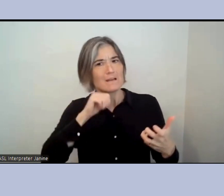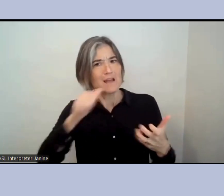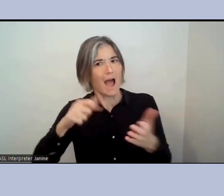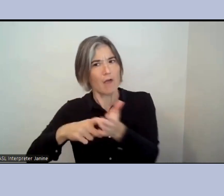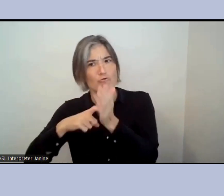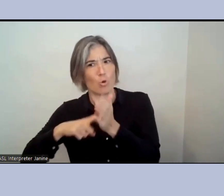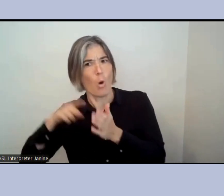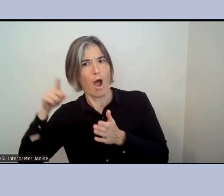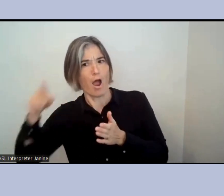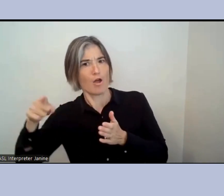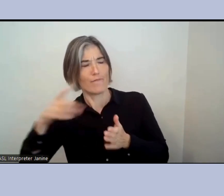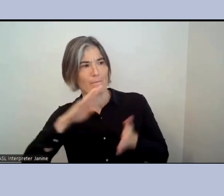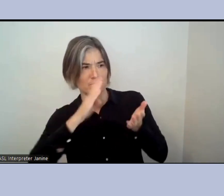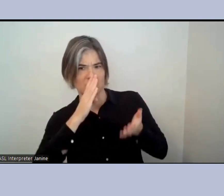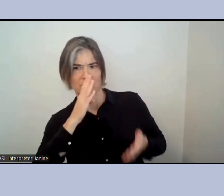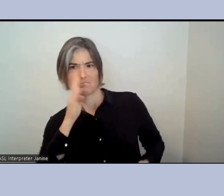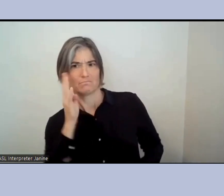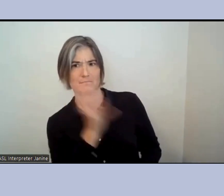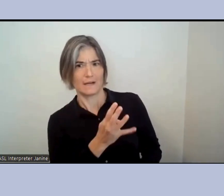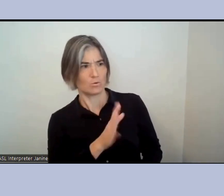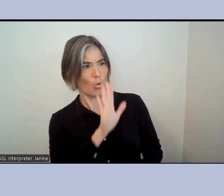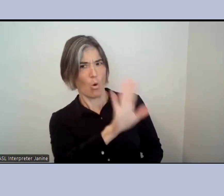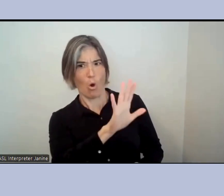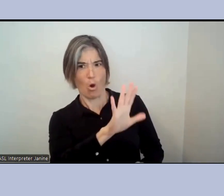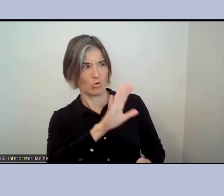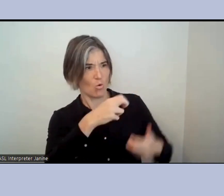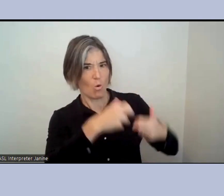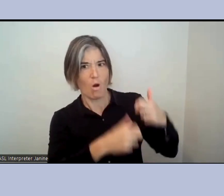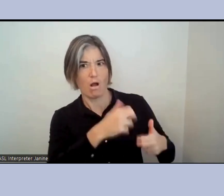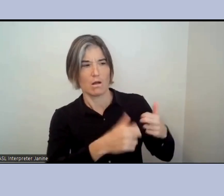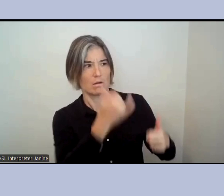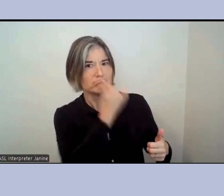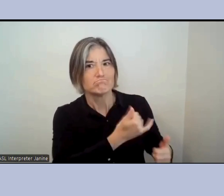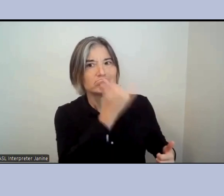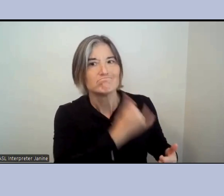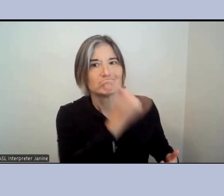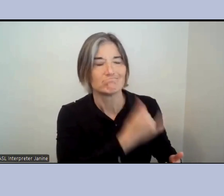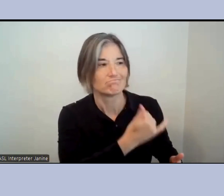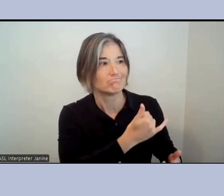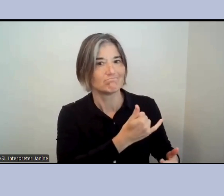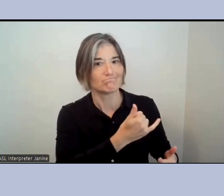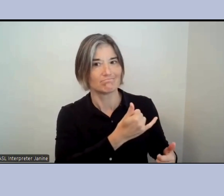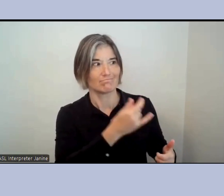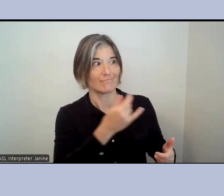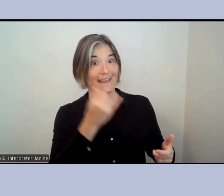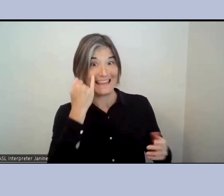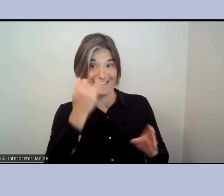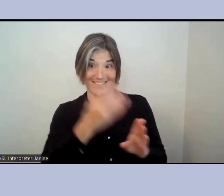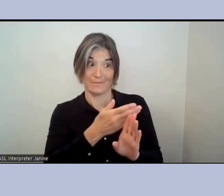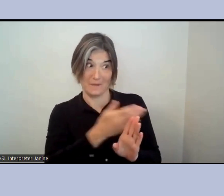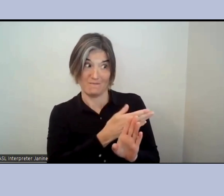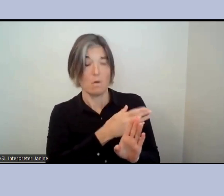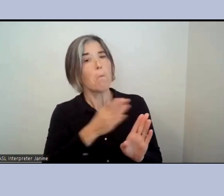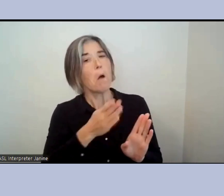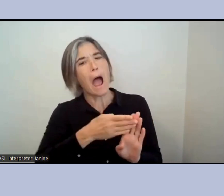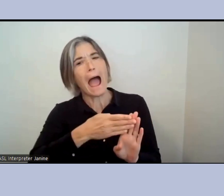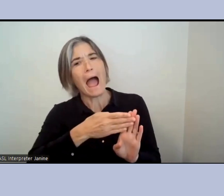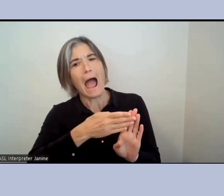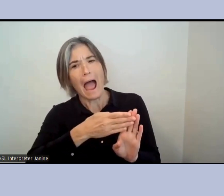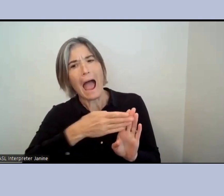or ask for a reasonable accommodation. Let's hear from Remy, Malcolm, and Melissa about reasonable accommodations